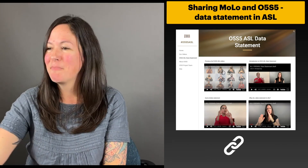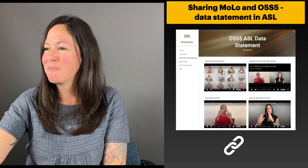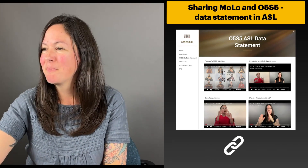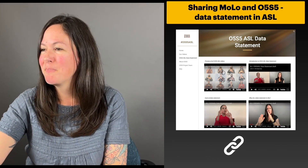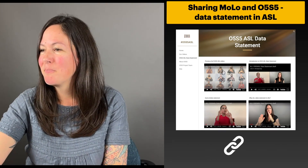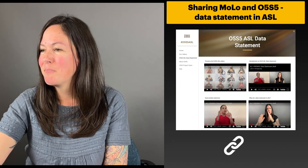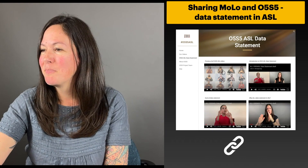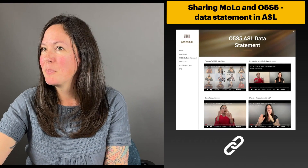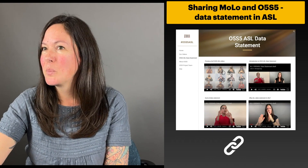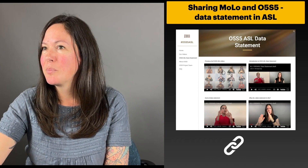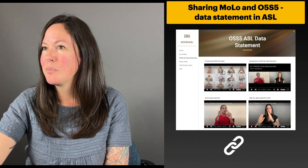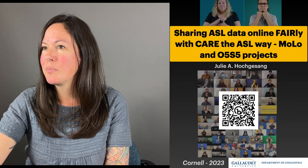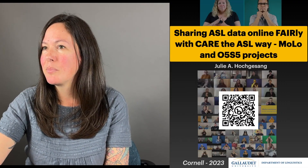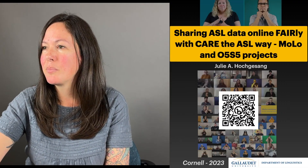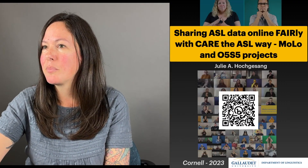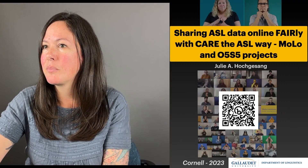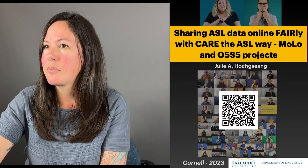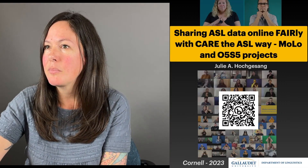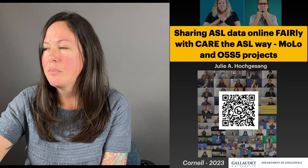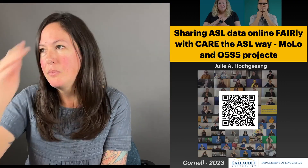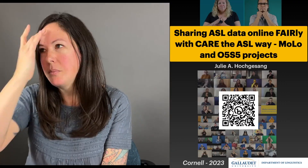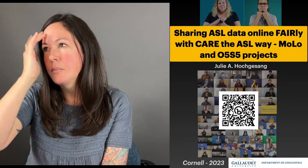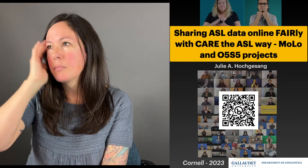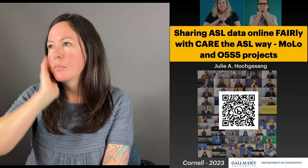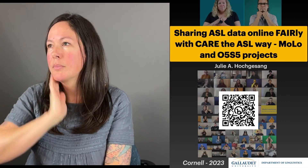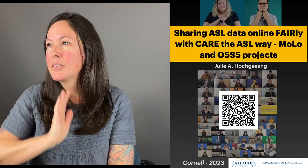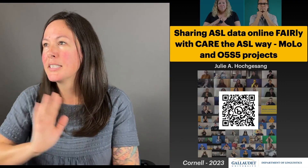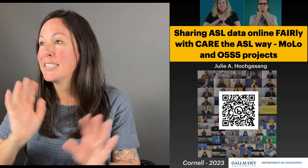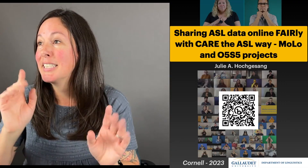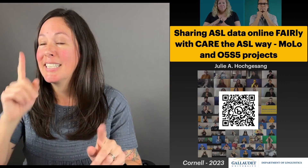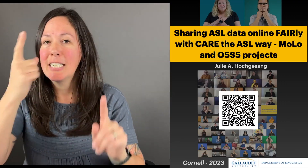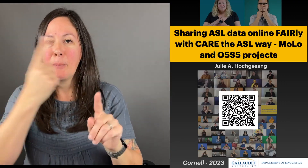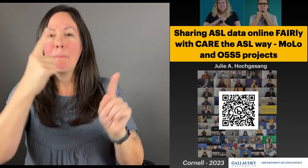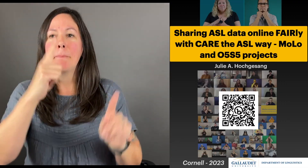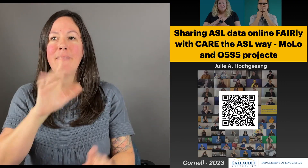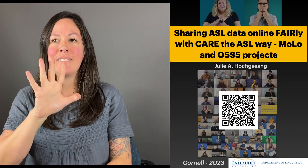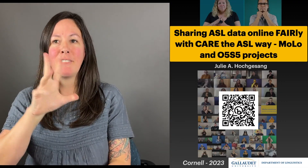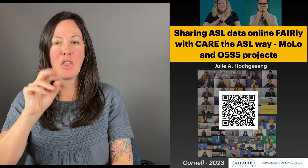with care so as you are doing your own data presentations you are thinking